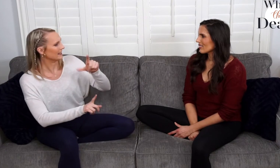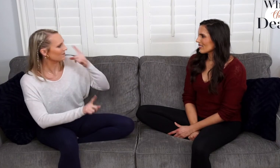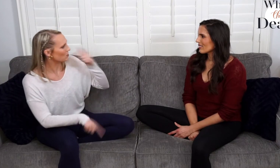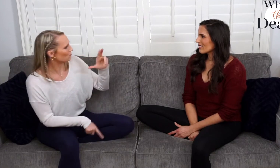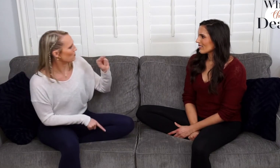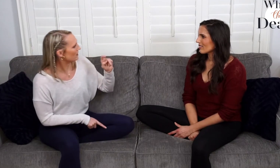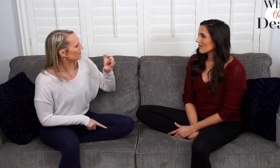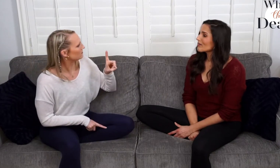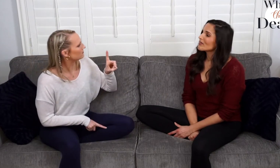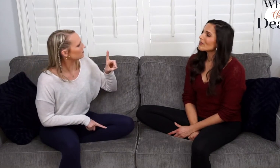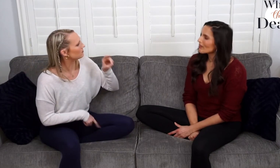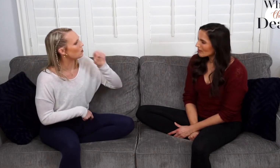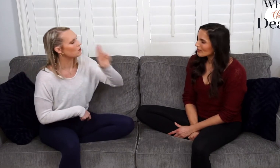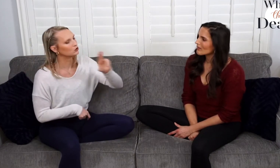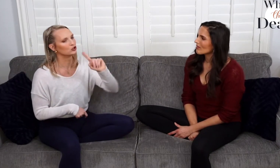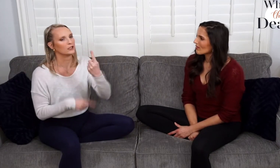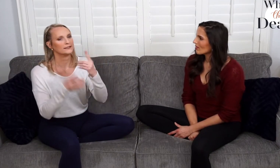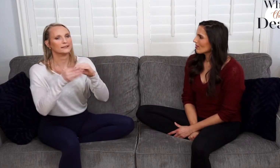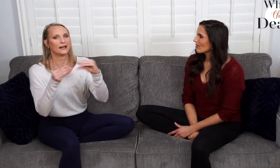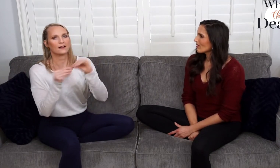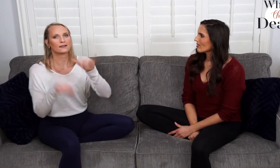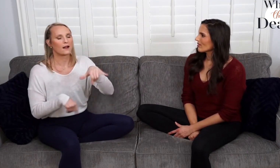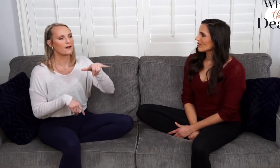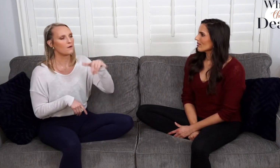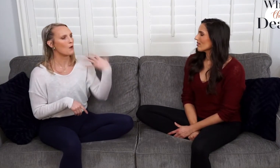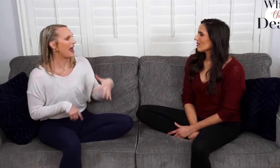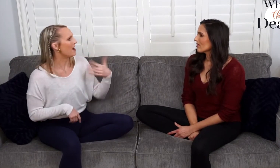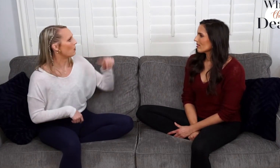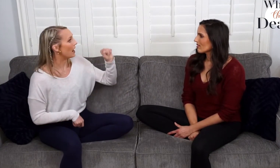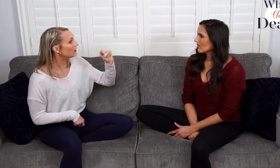Sign Language for granted or just saying, “Wow,